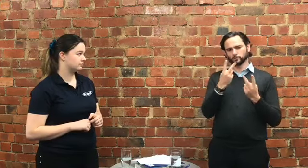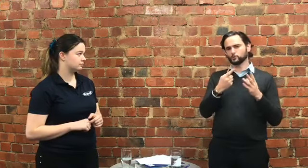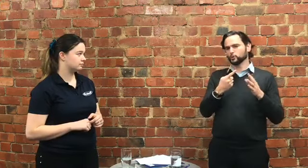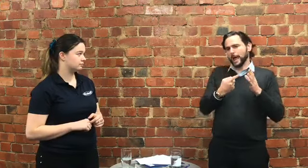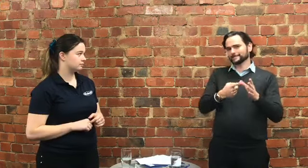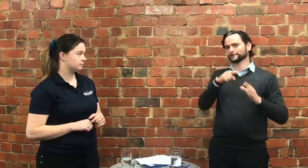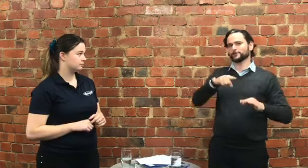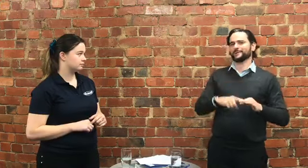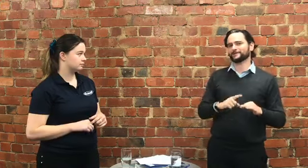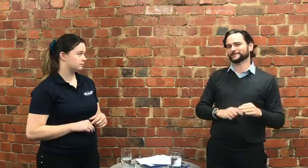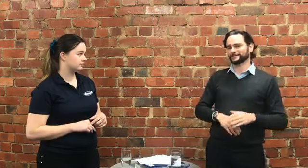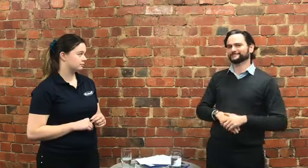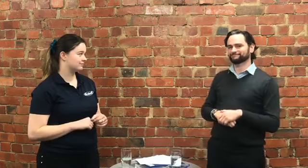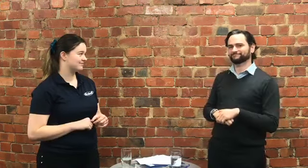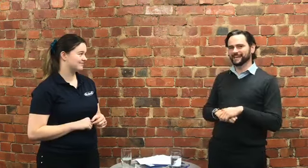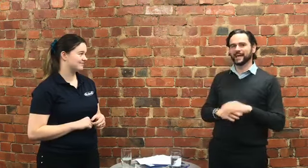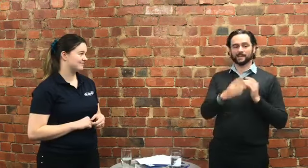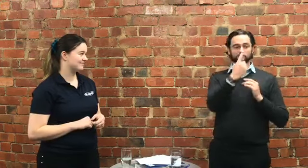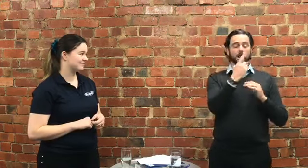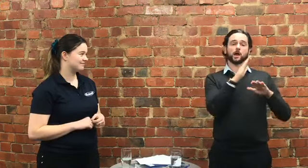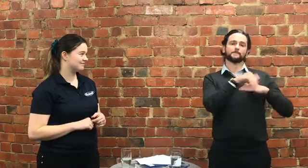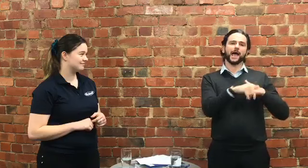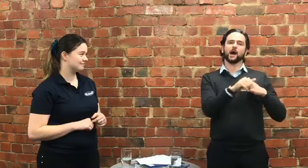They don't need to be registered with the NDIA.